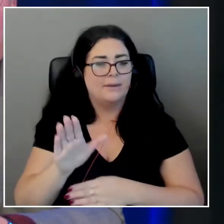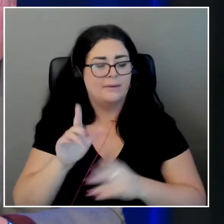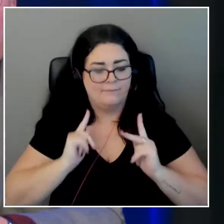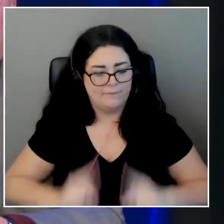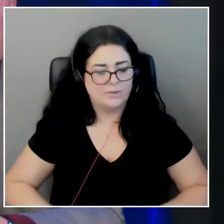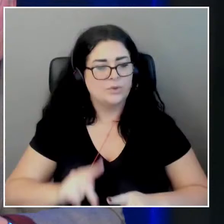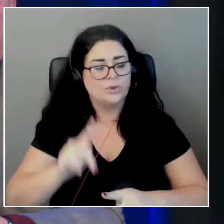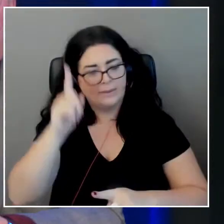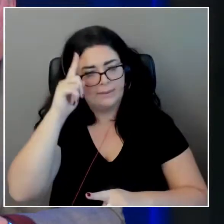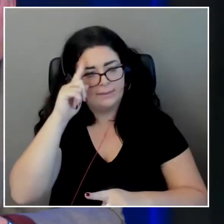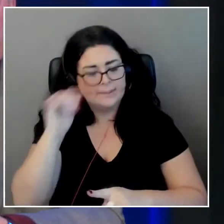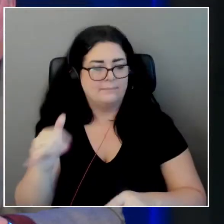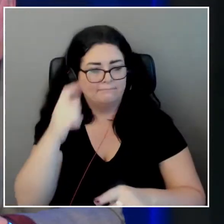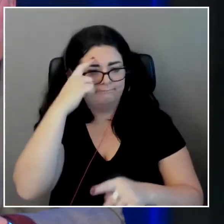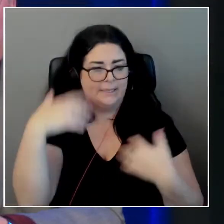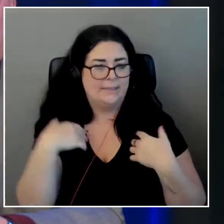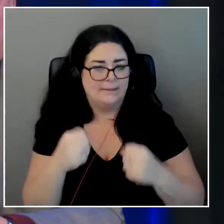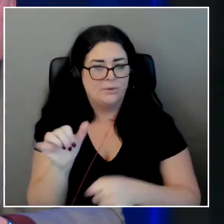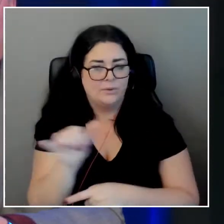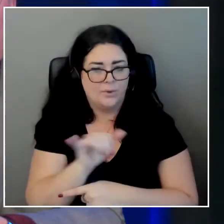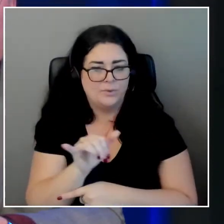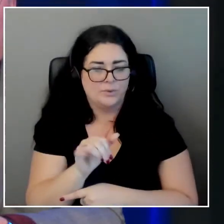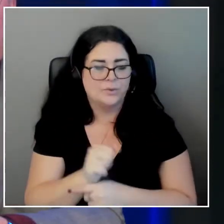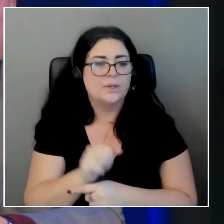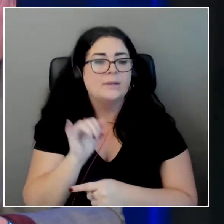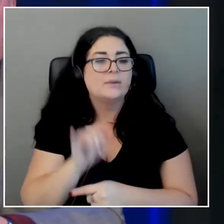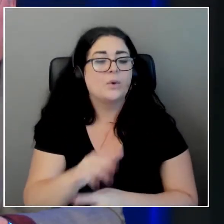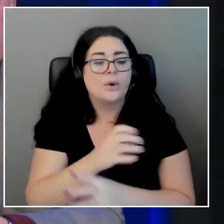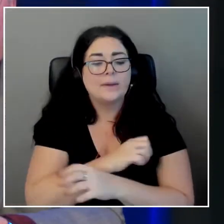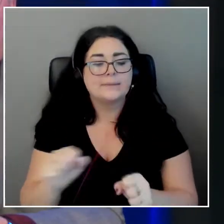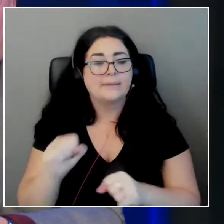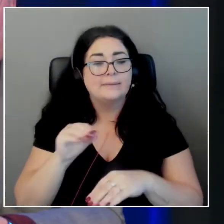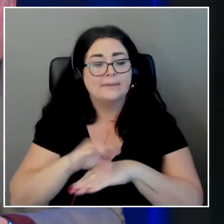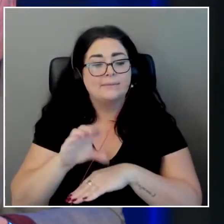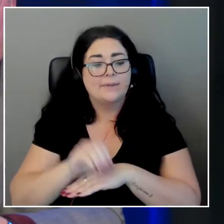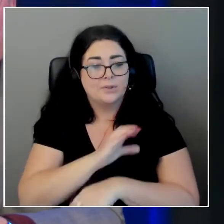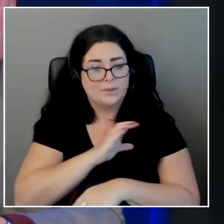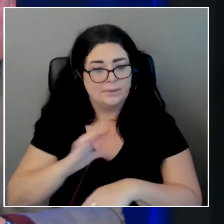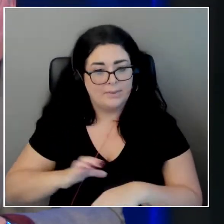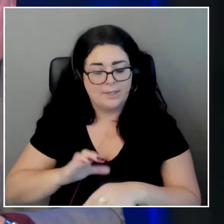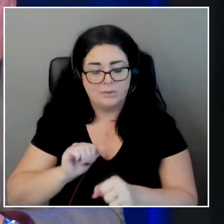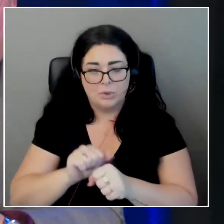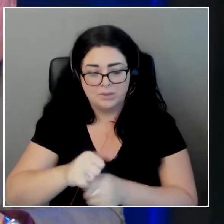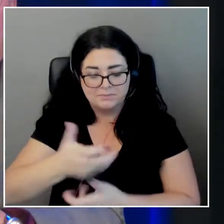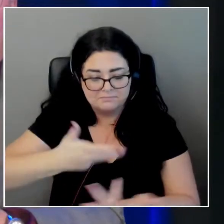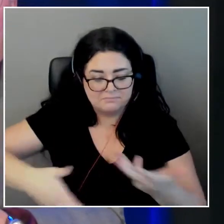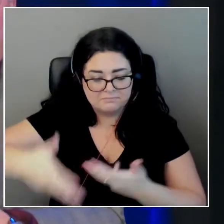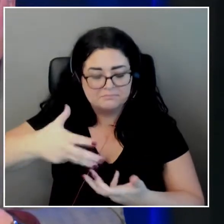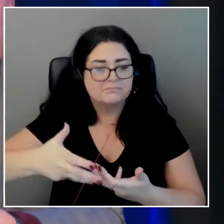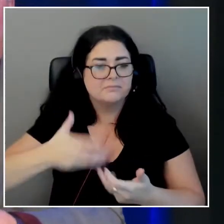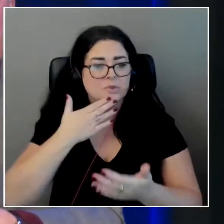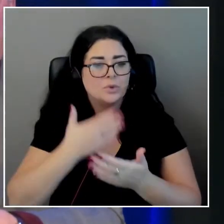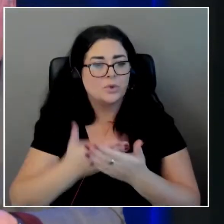Our Psychological Health and Safety Advisory Committee works collaboratively to improve the overall psychological health, safety,